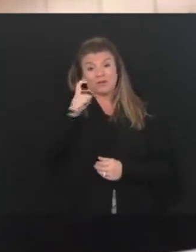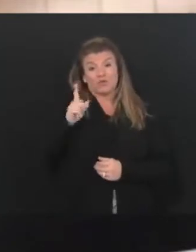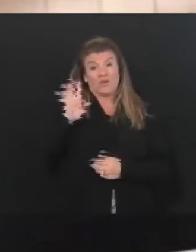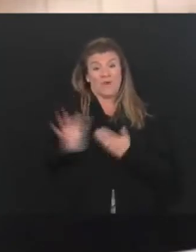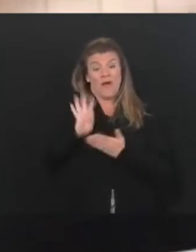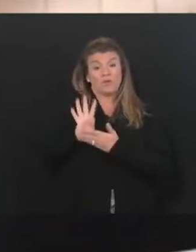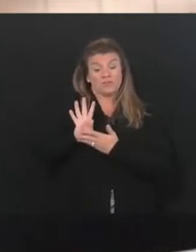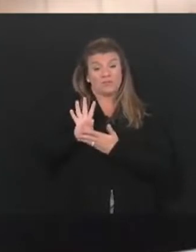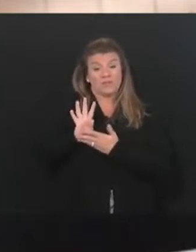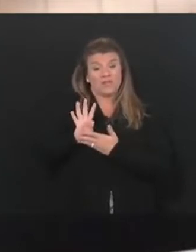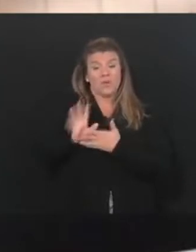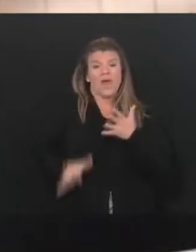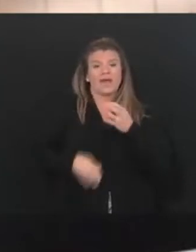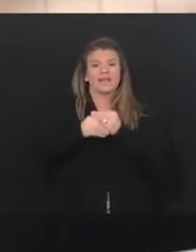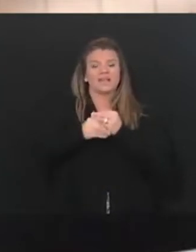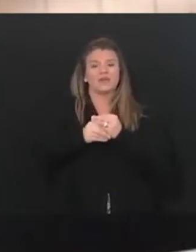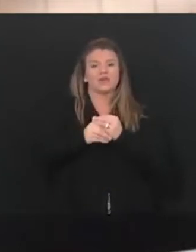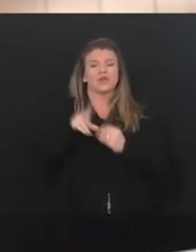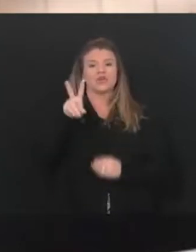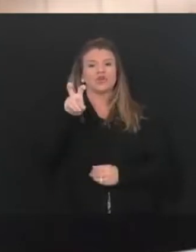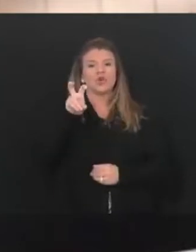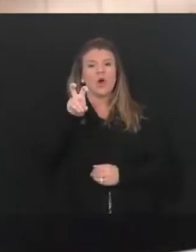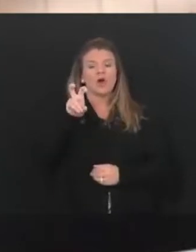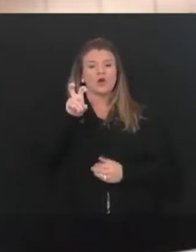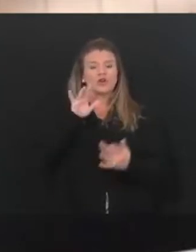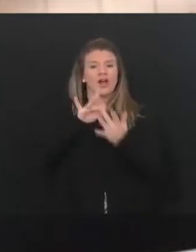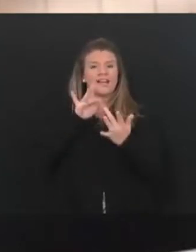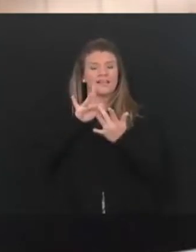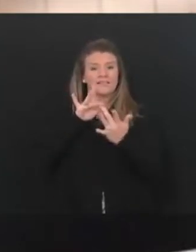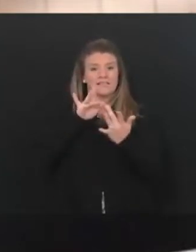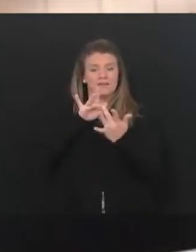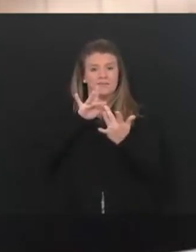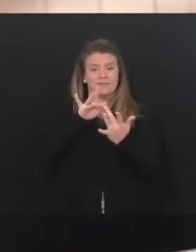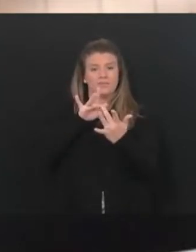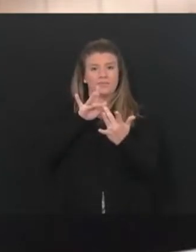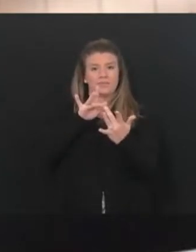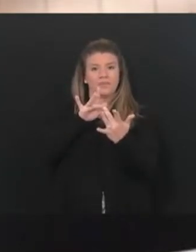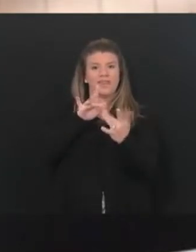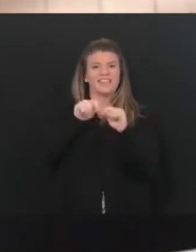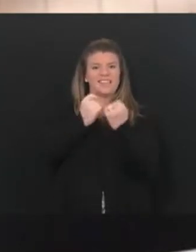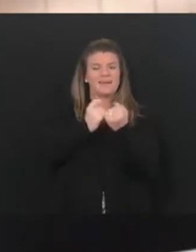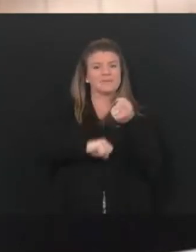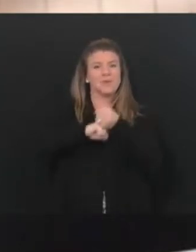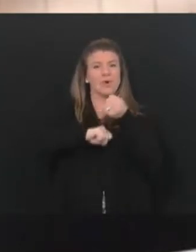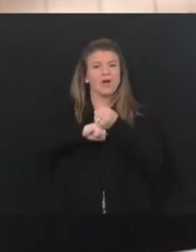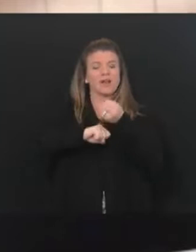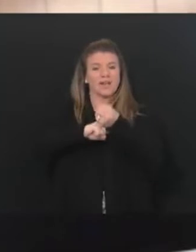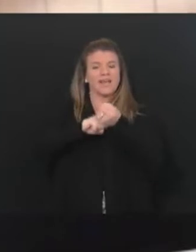CONTINUING TO GO ON. IN ADDITION TO THAT OVER THE